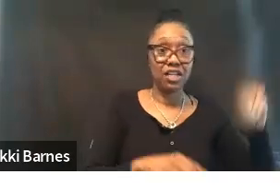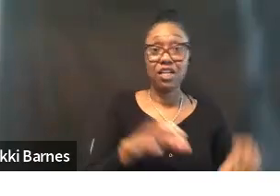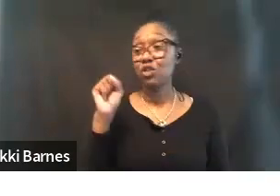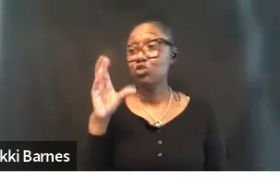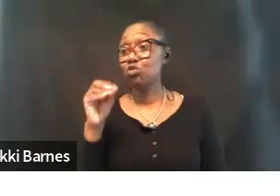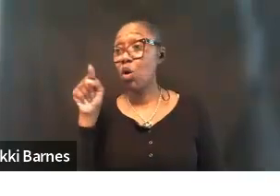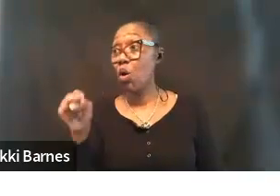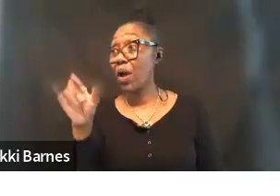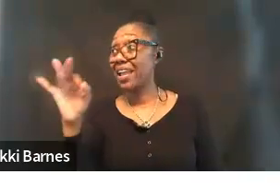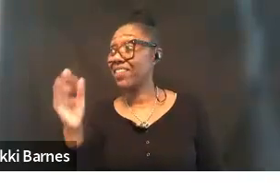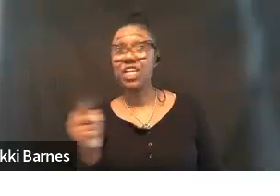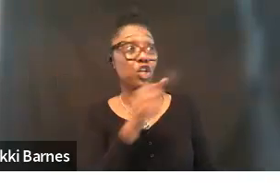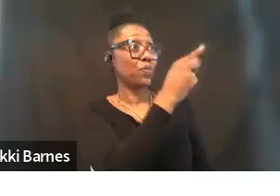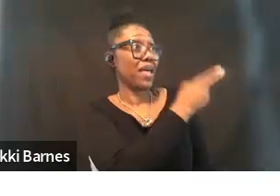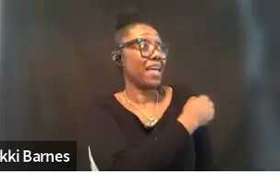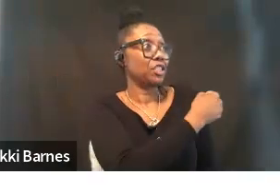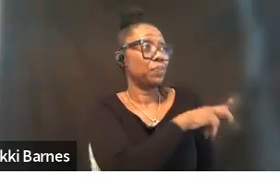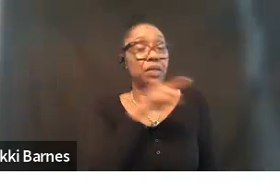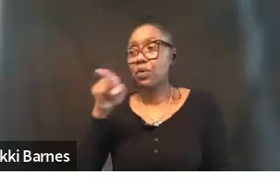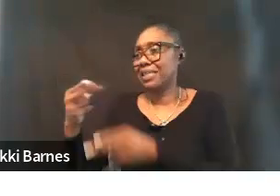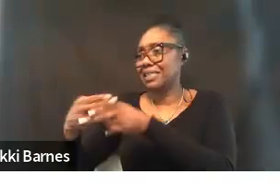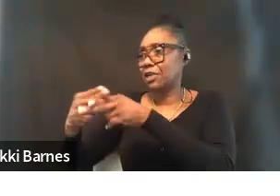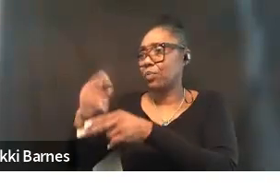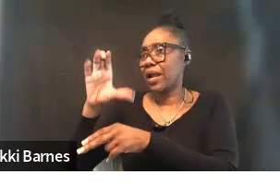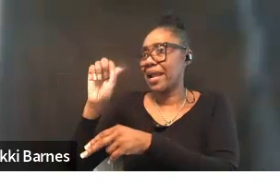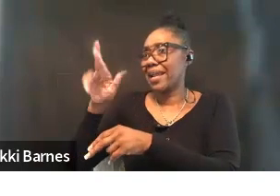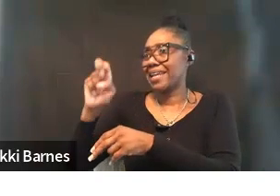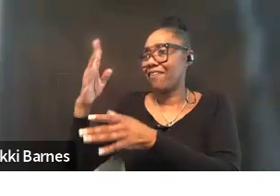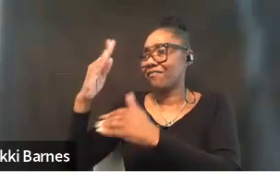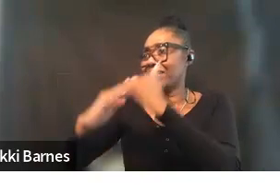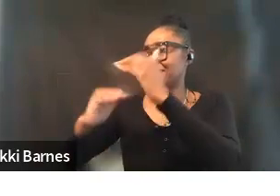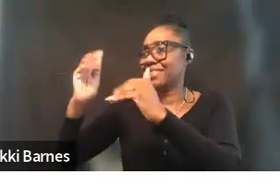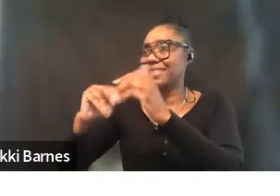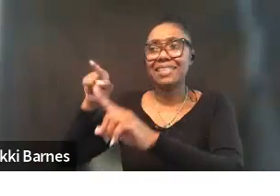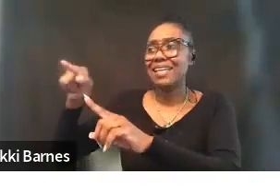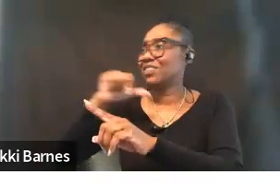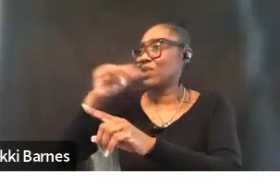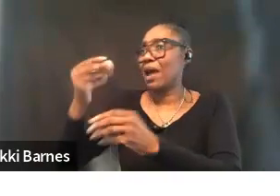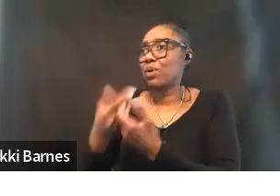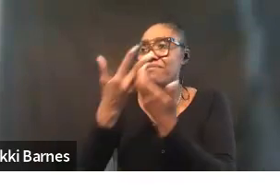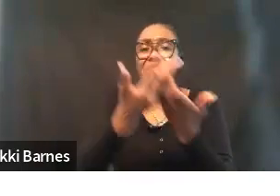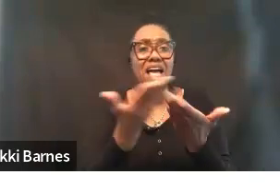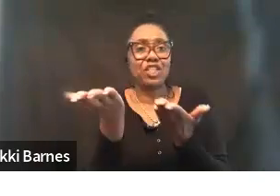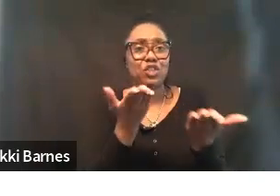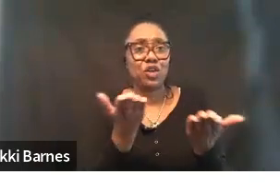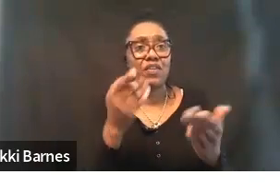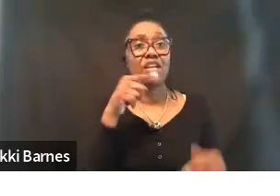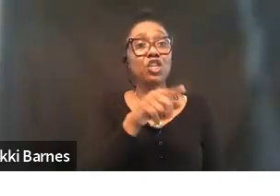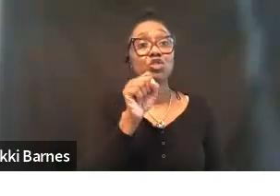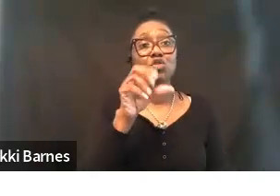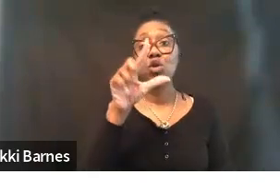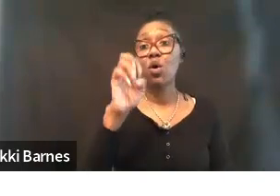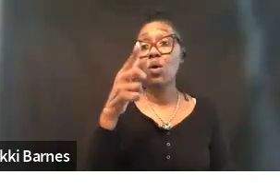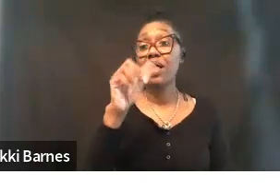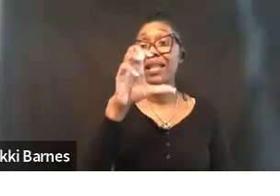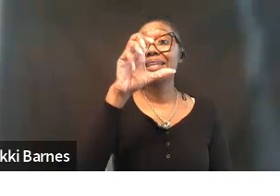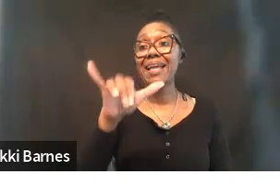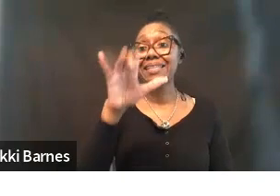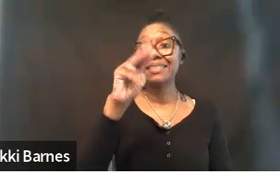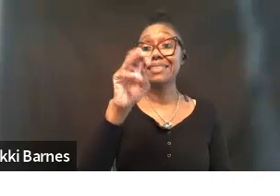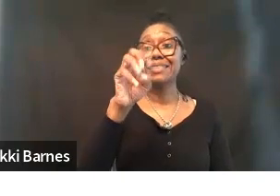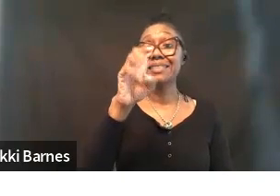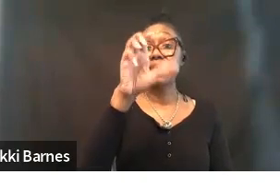And so there was a barrier because, legacy Medicaid can only pay for, certain types of inpatient.